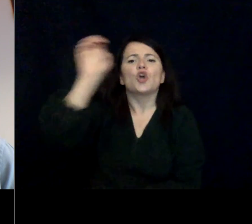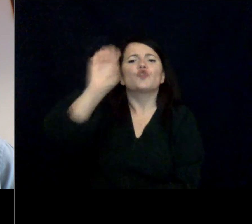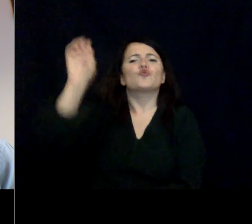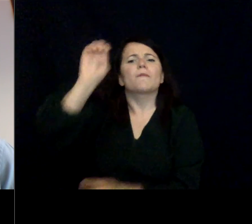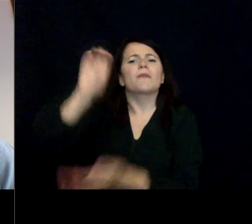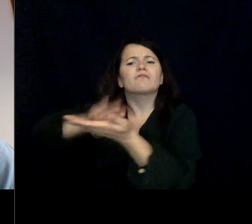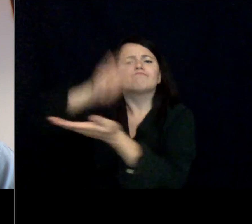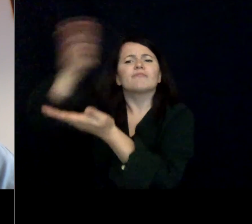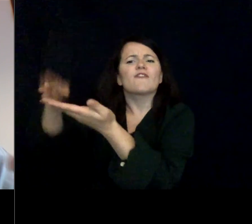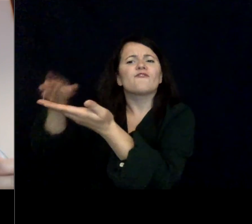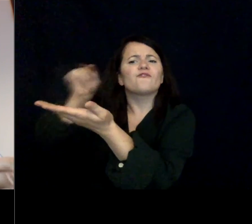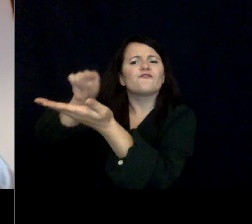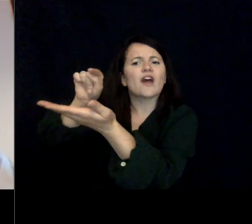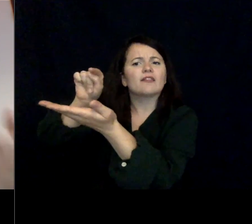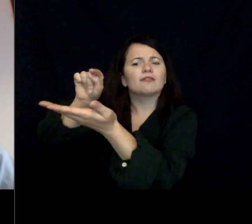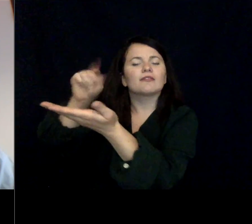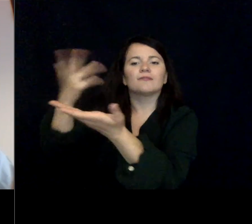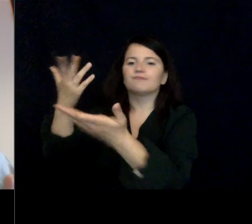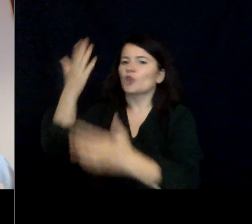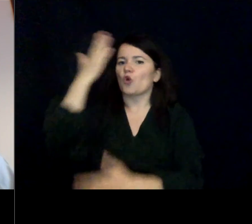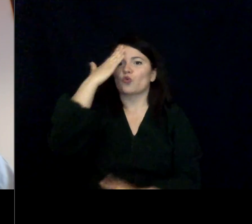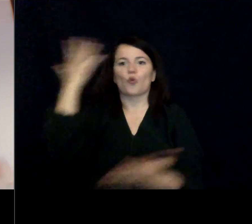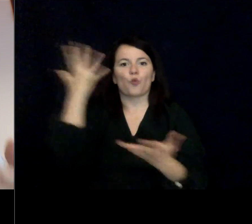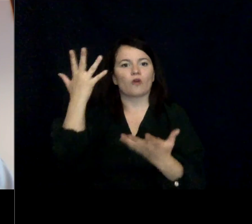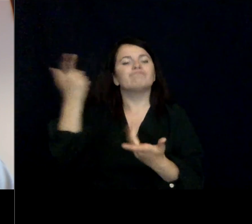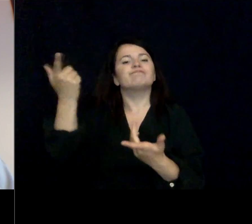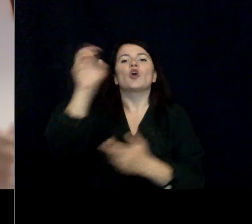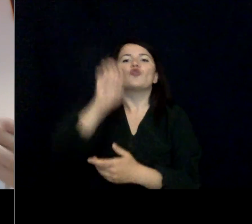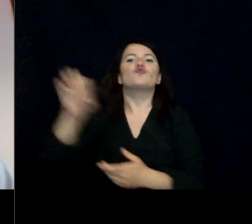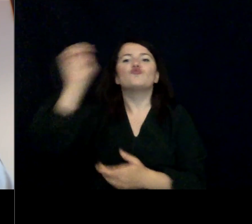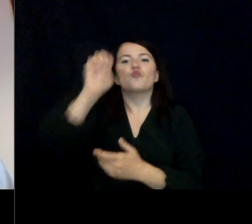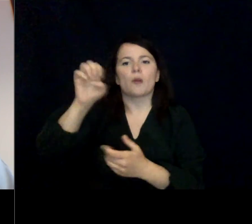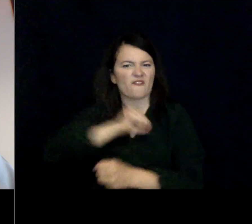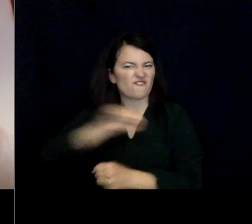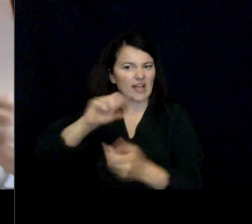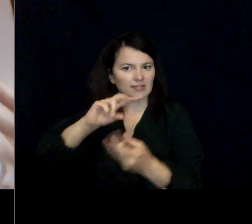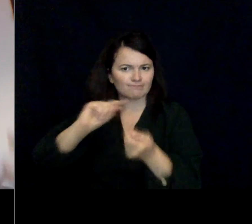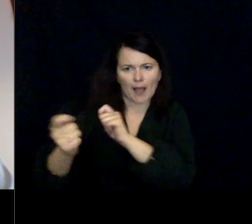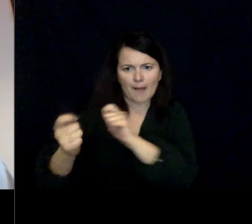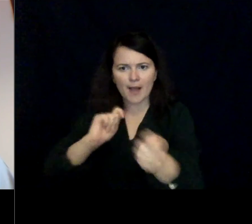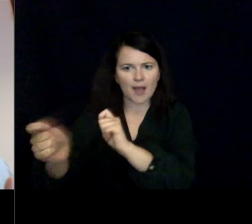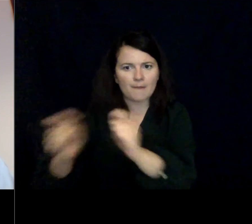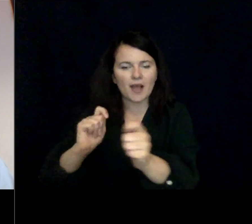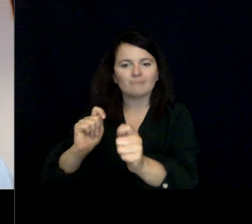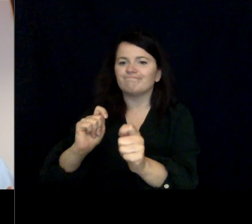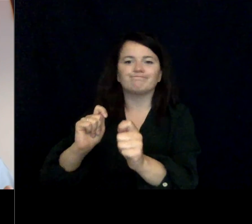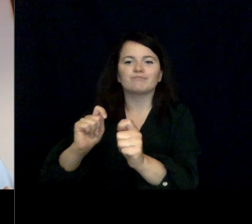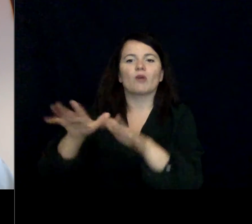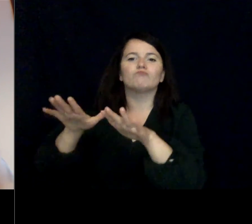It's not very well equipped to act very fast. It's clear. The rules are there, the bureaucratic processes.